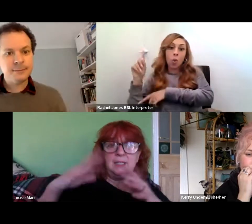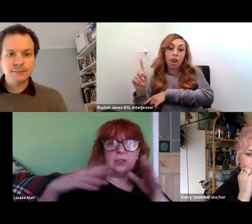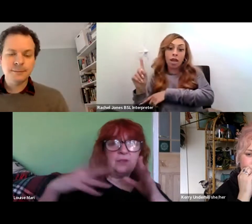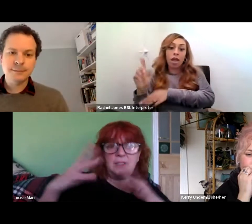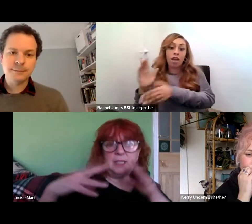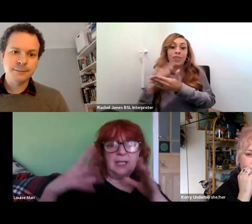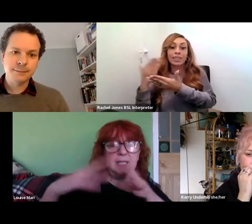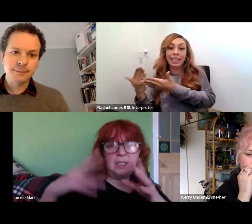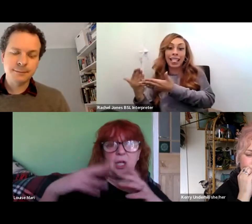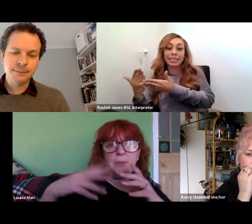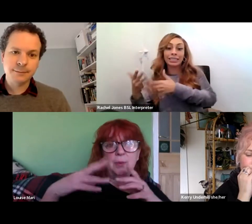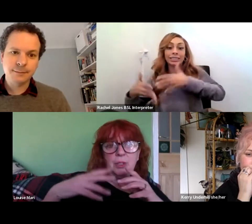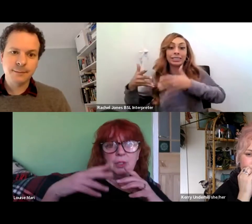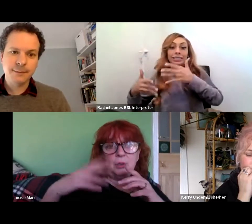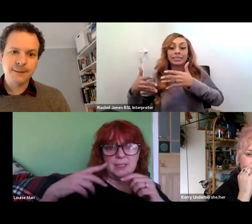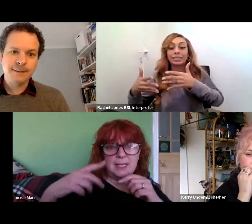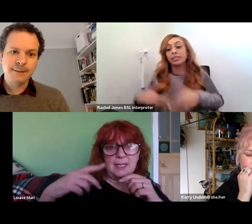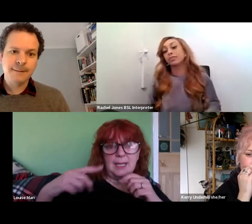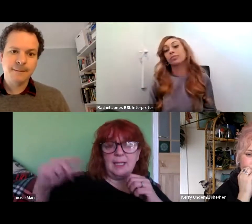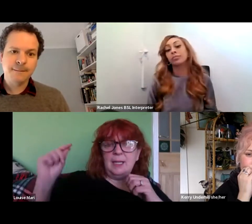sort of interpret what you are saying,